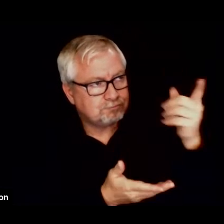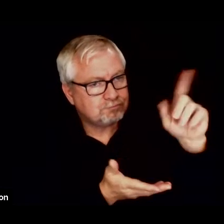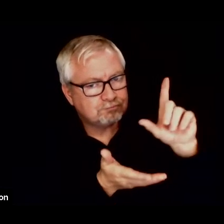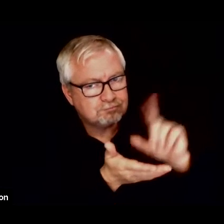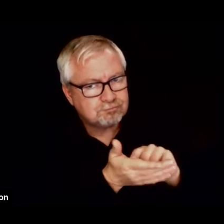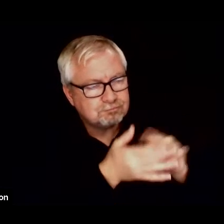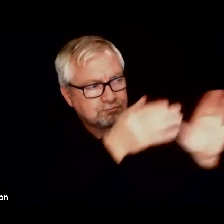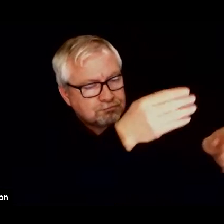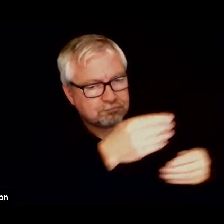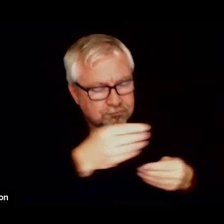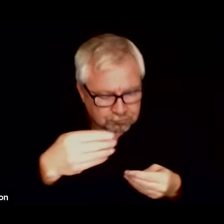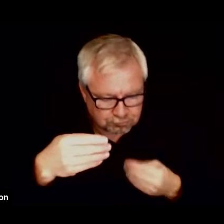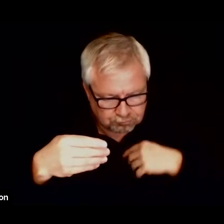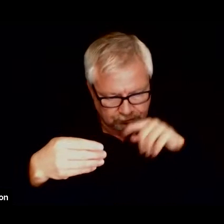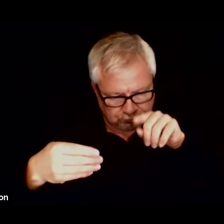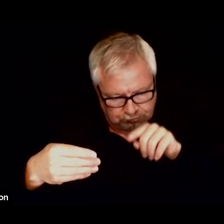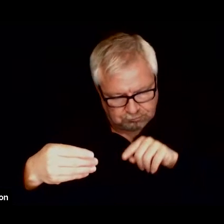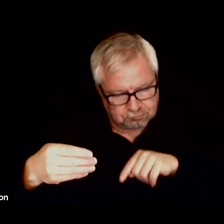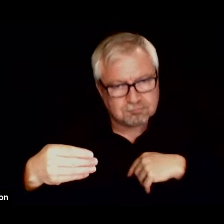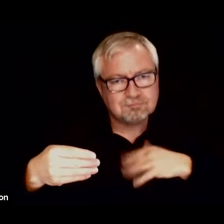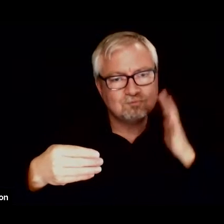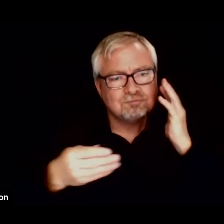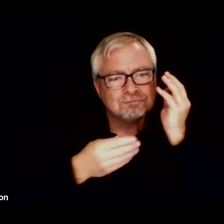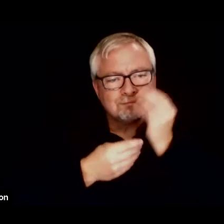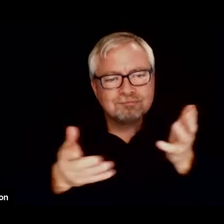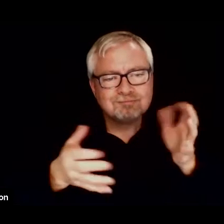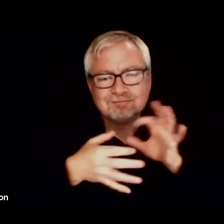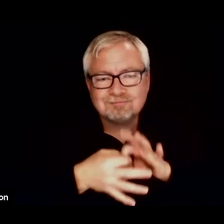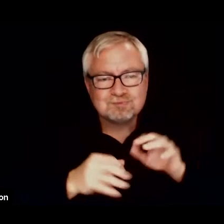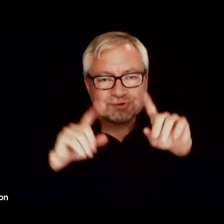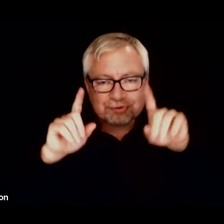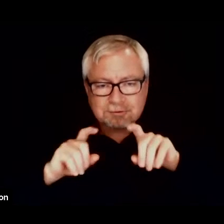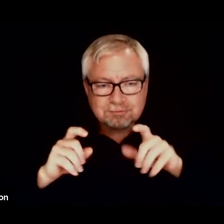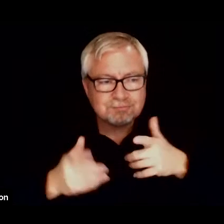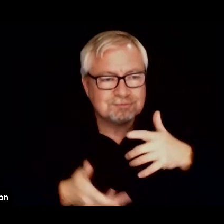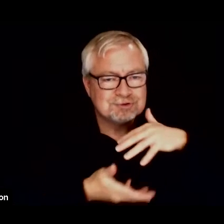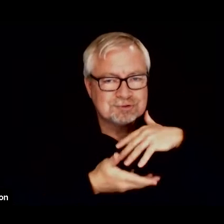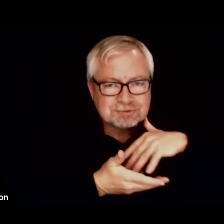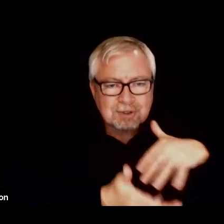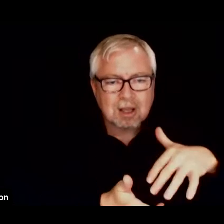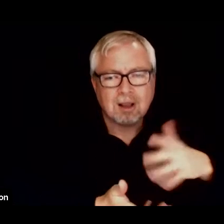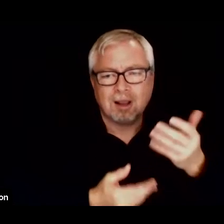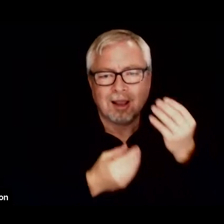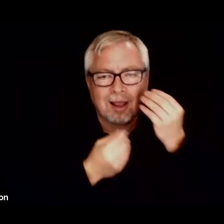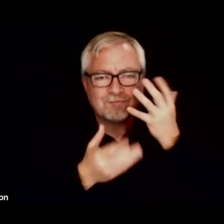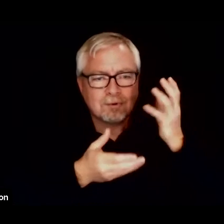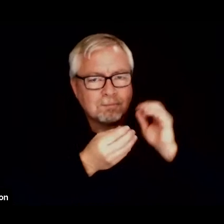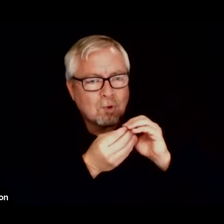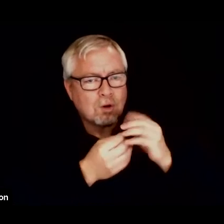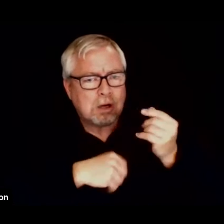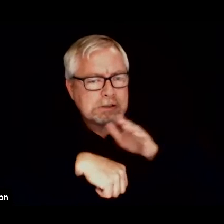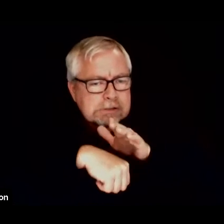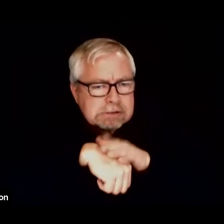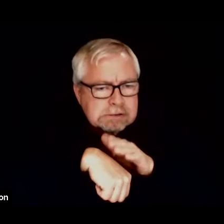action which we certainly expect that the FDA is going to grant that emergency use authorization